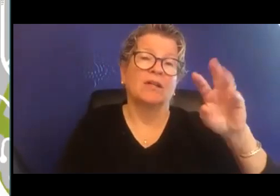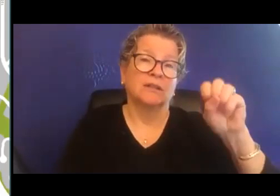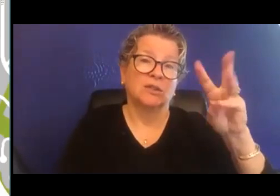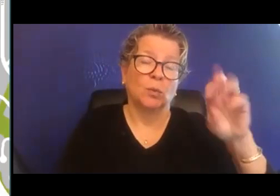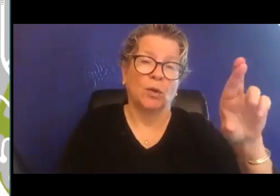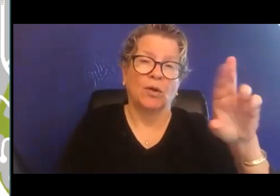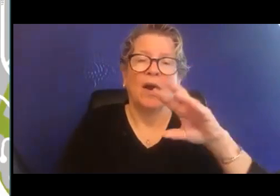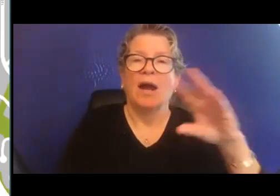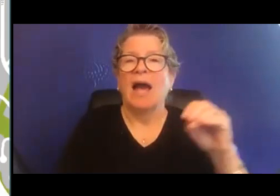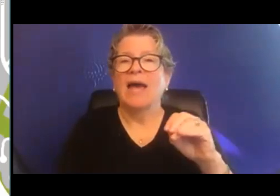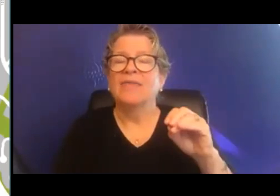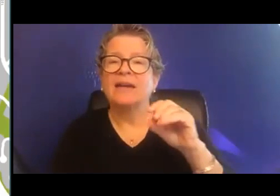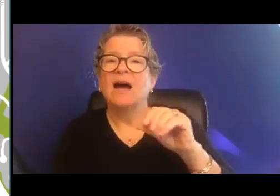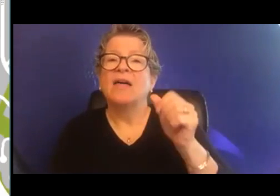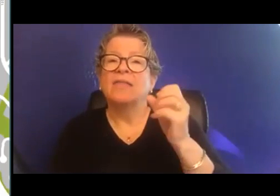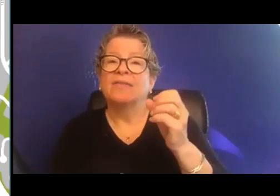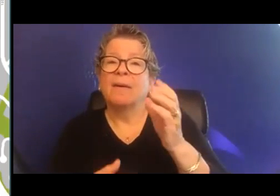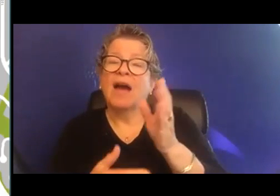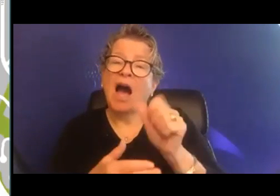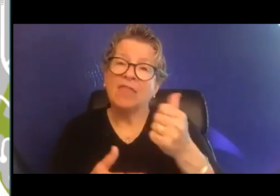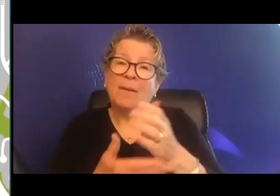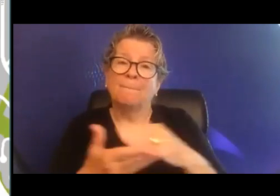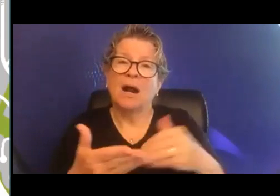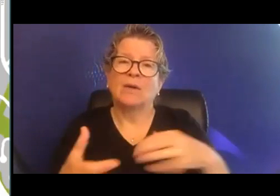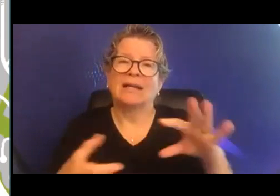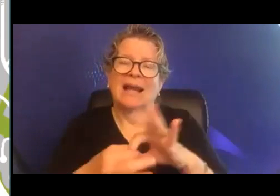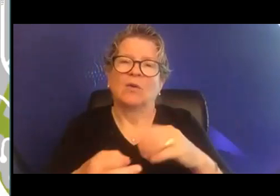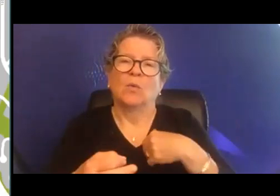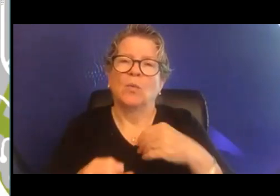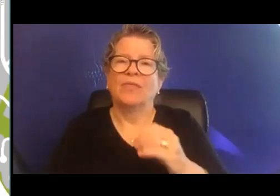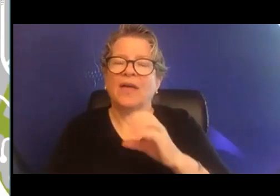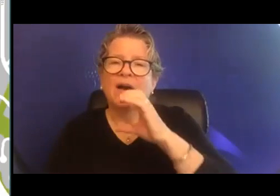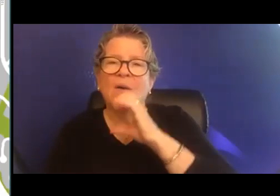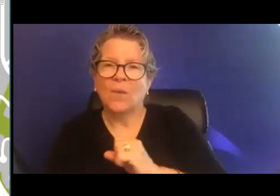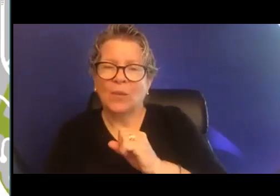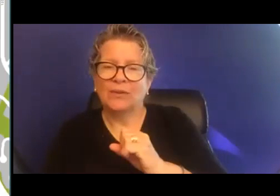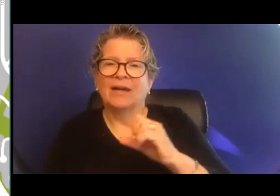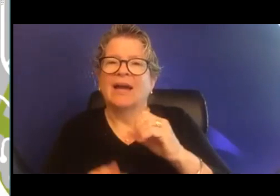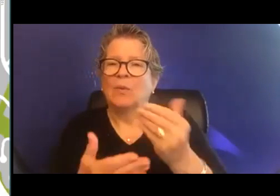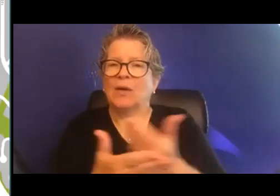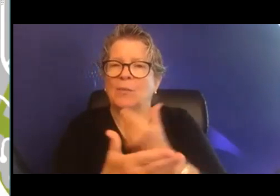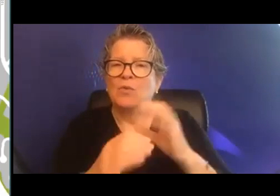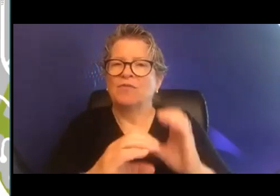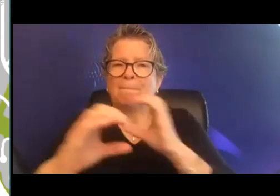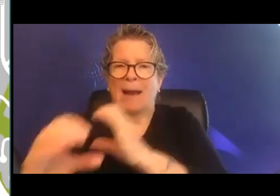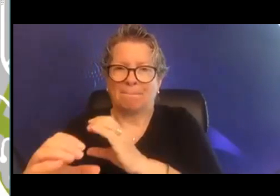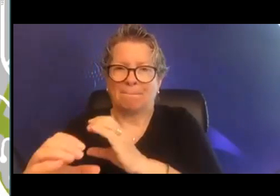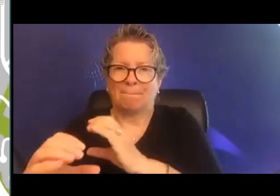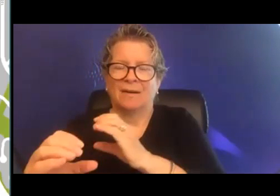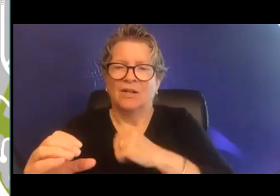of pipe will connect the local system to the new pipe, it now connects to the existing pipe, we are moving the new pipe over